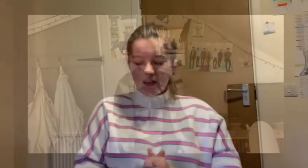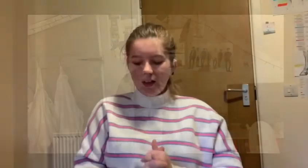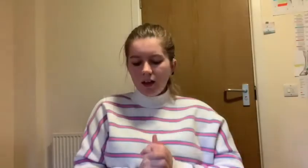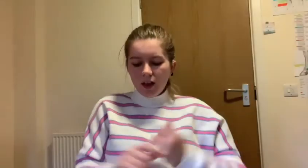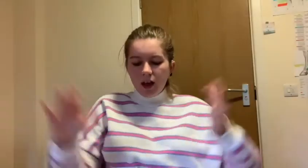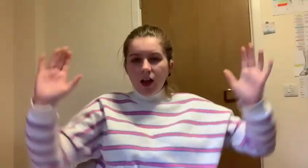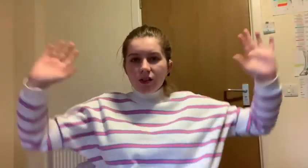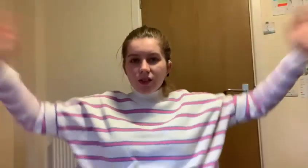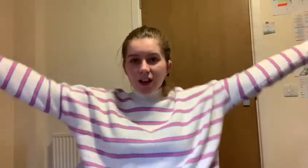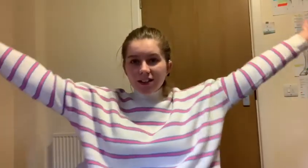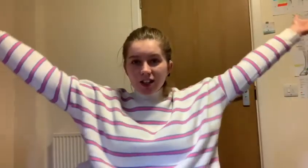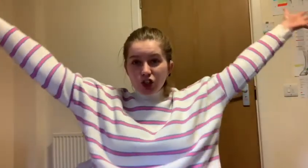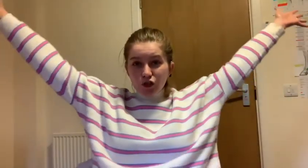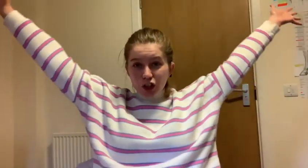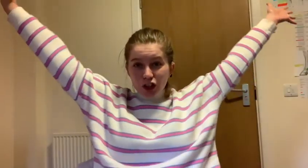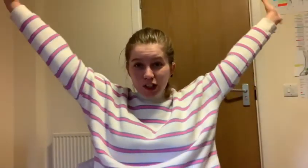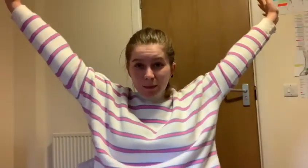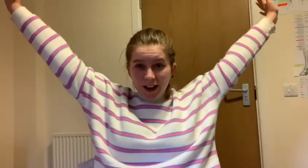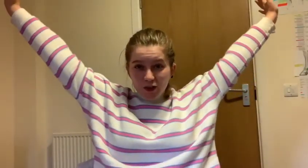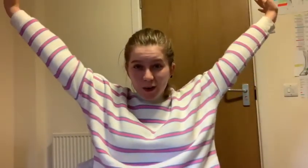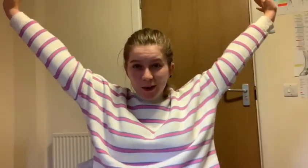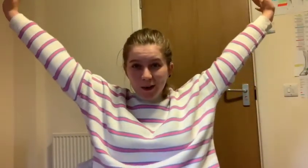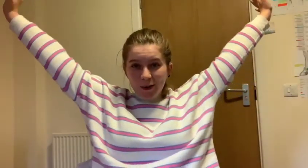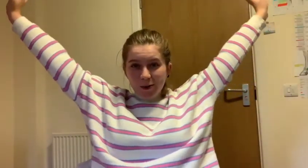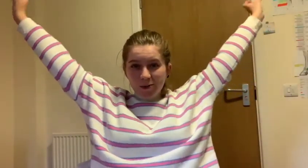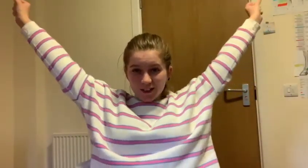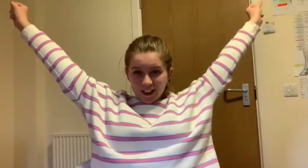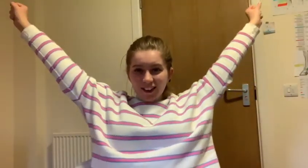And that's it, you've learnt Mic Droopppppp, well done!